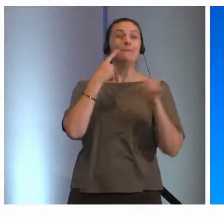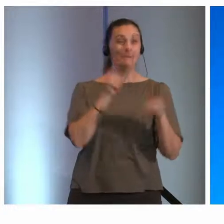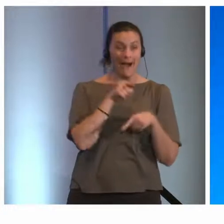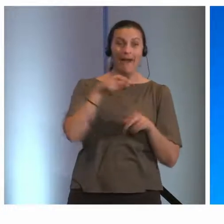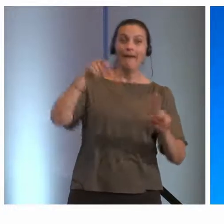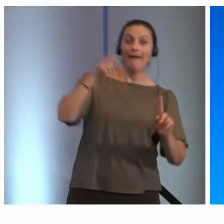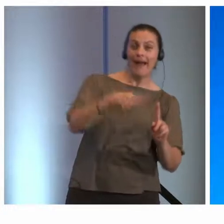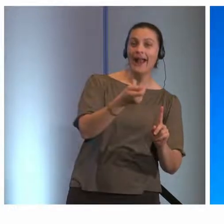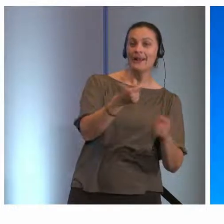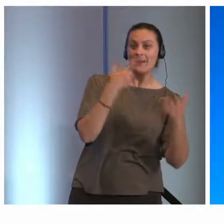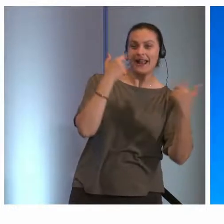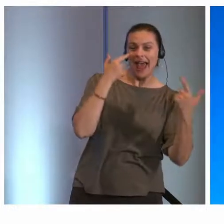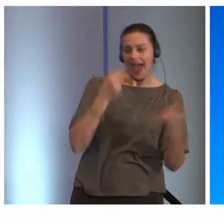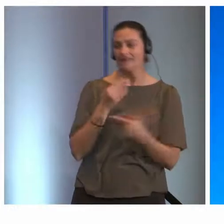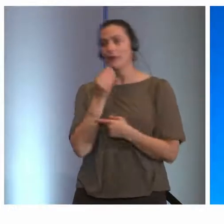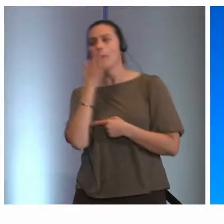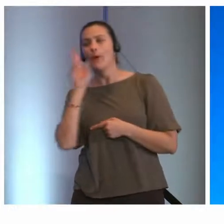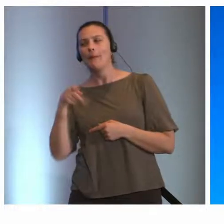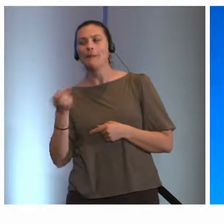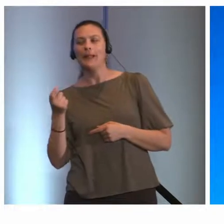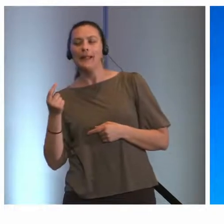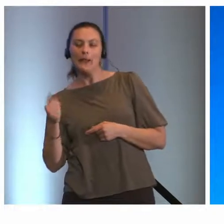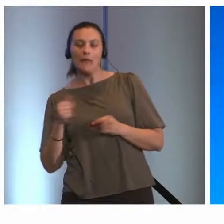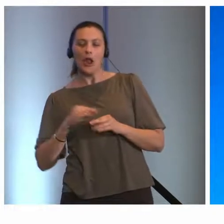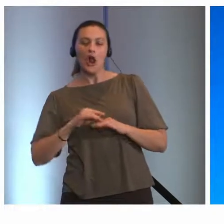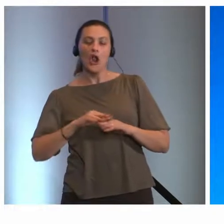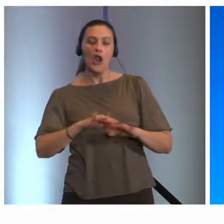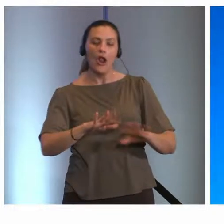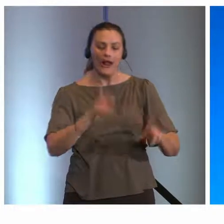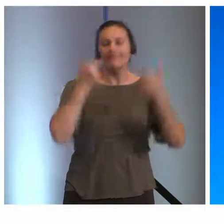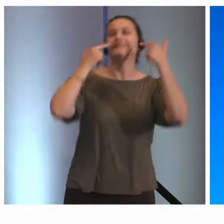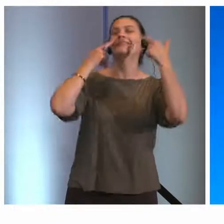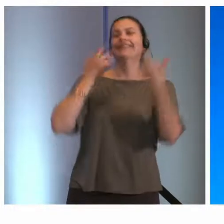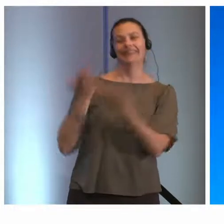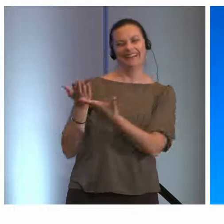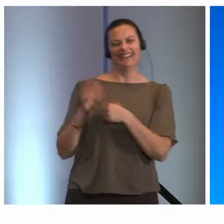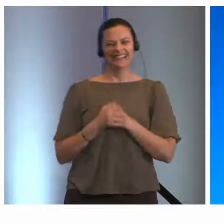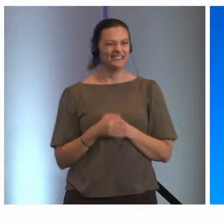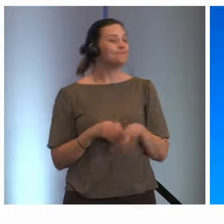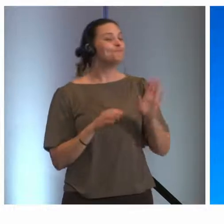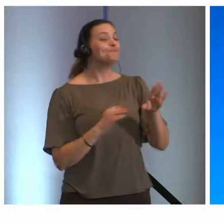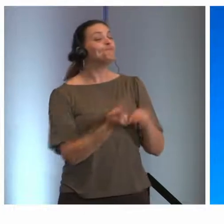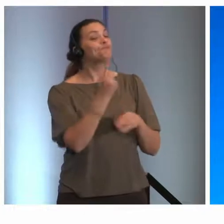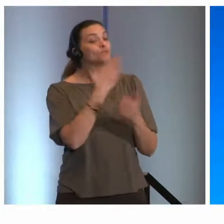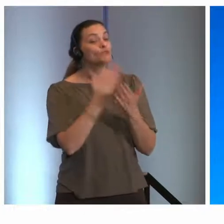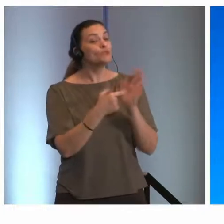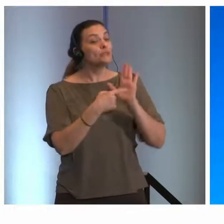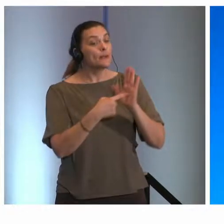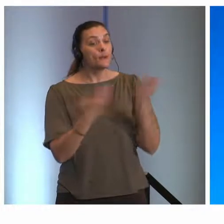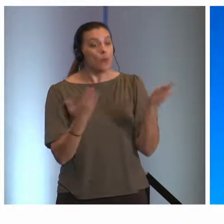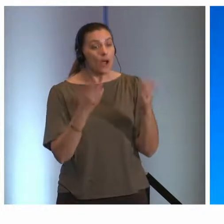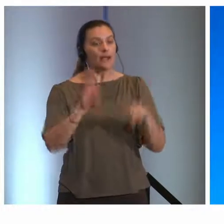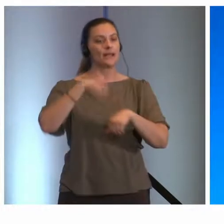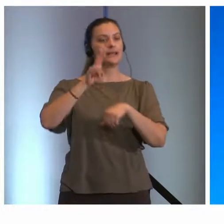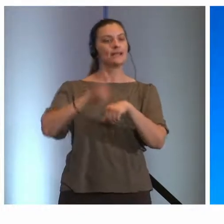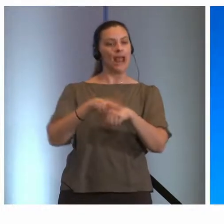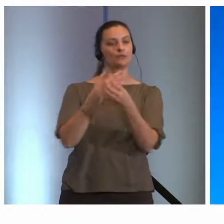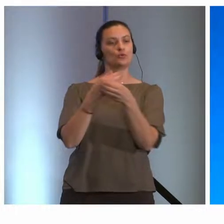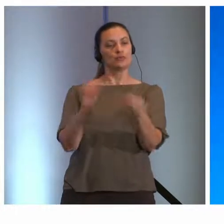pretty cool. Only 6 minutes into this, 54 minutes so warm up your laughter.